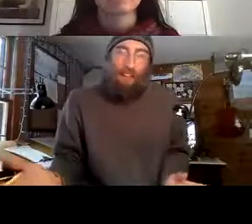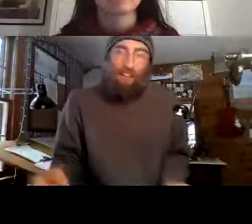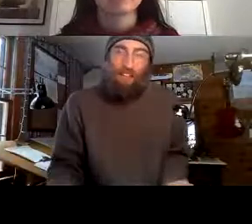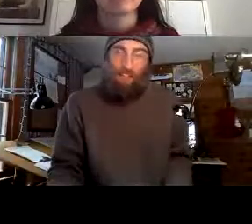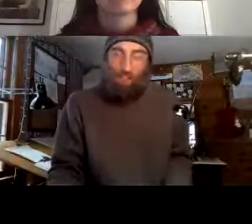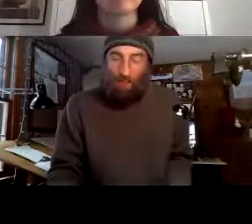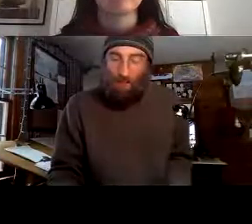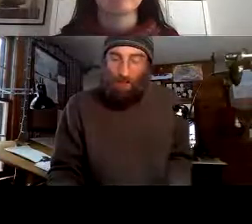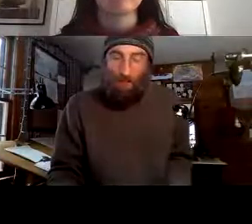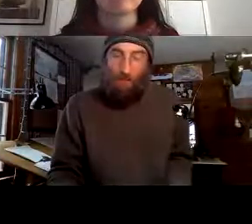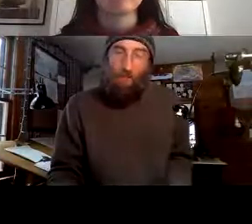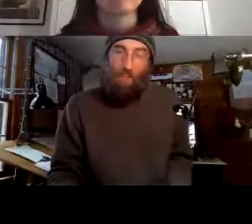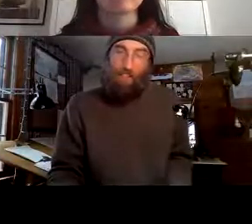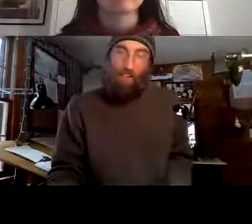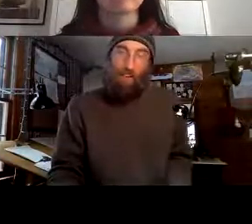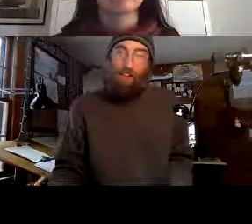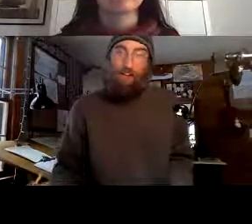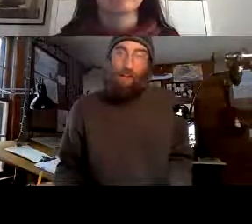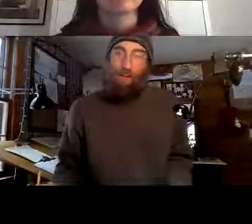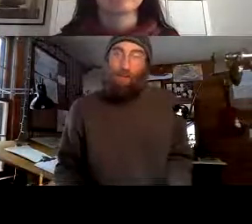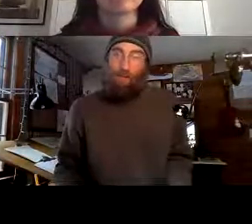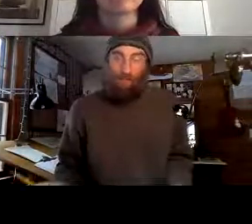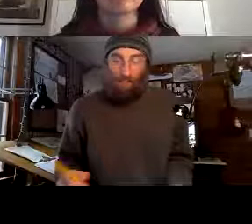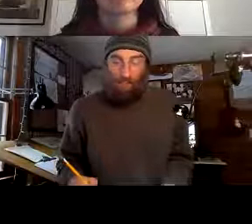mind if it doesn't look like "Freeman Colby" because the story isn't about what he looks